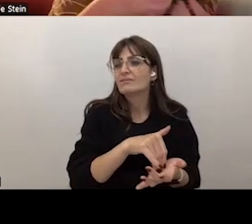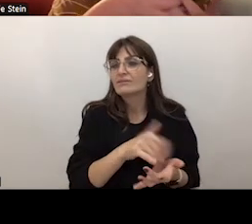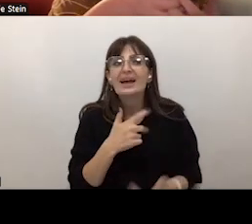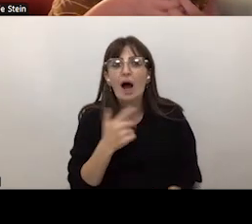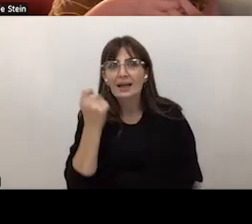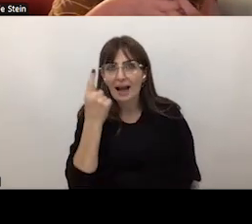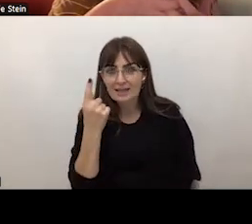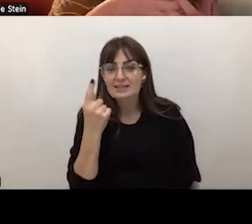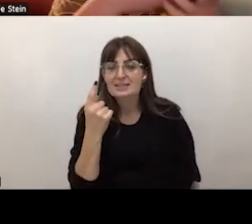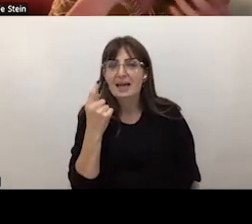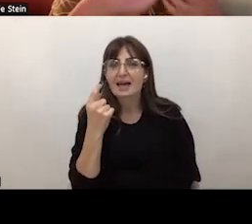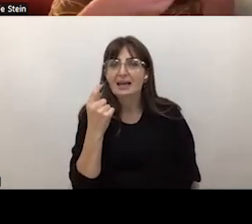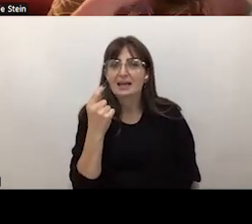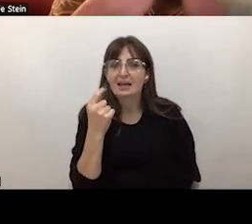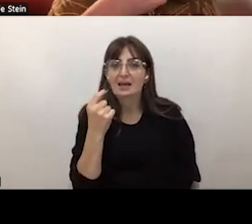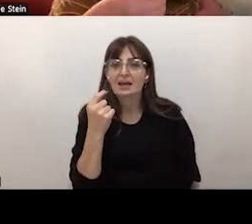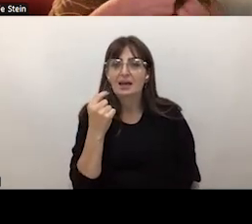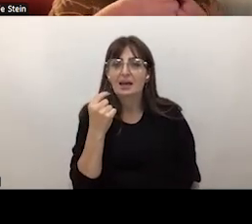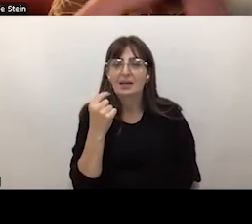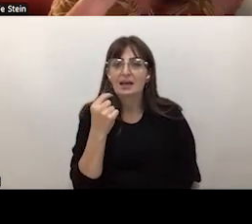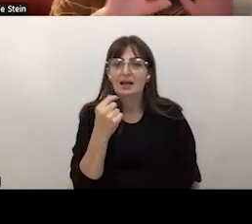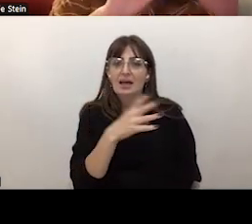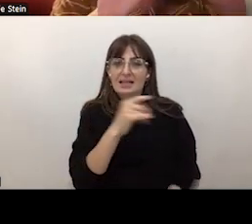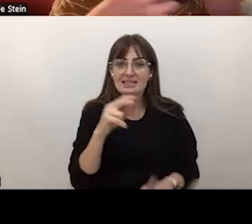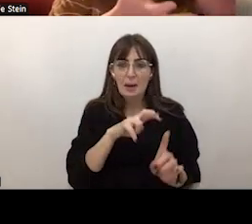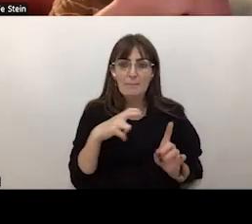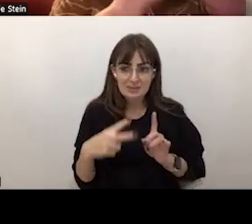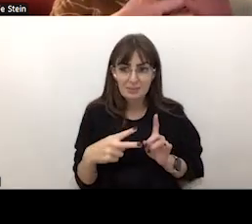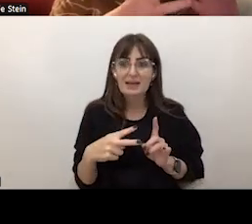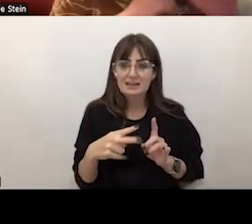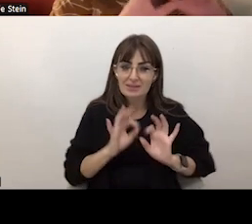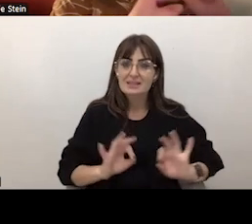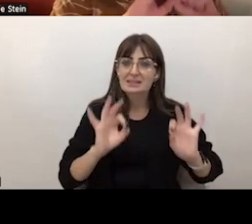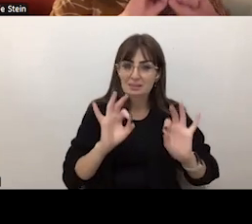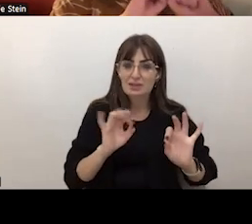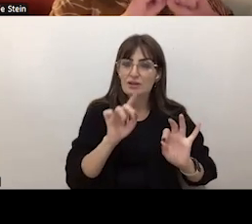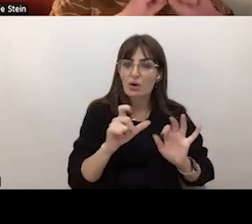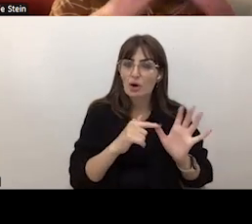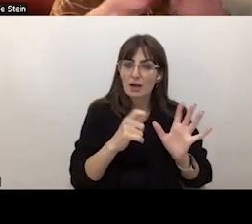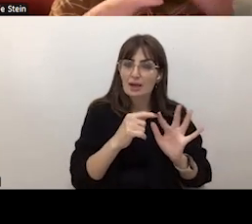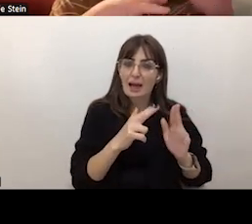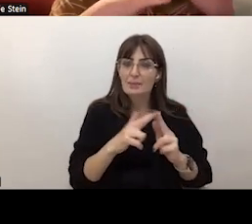that from some perspective. Particularly in the case of Cape Town where people,